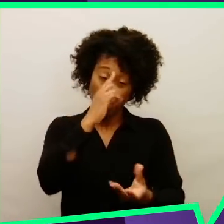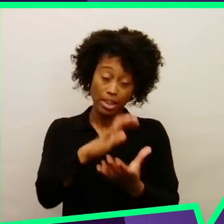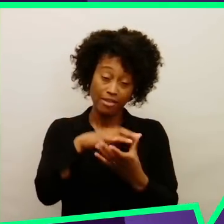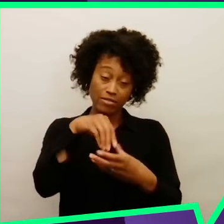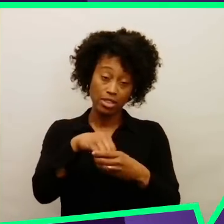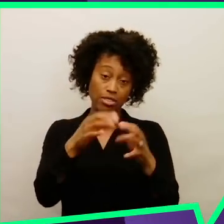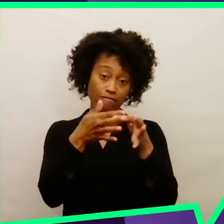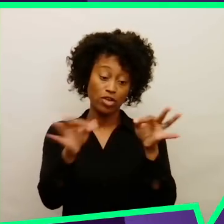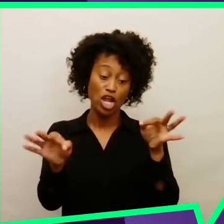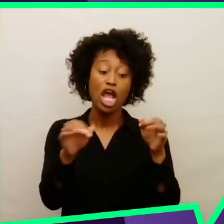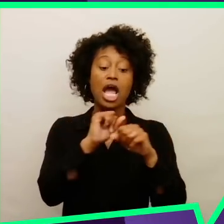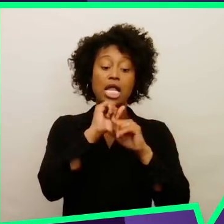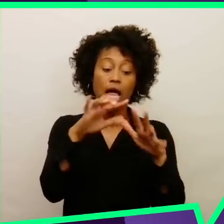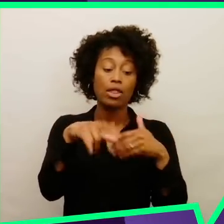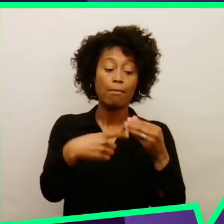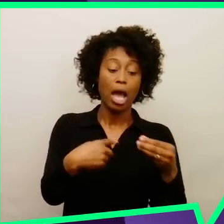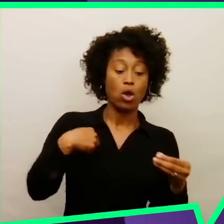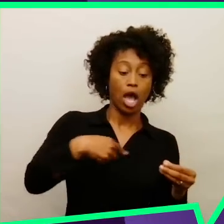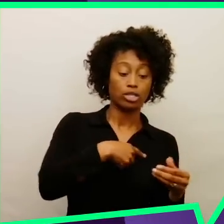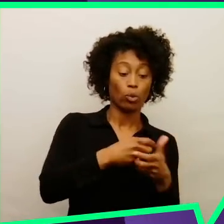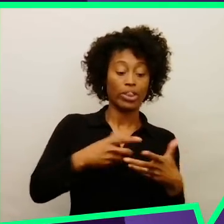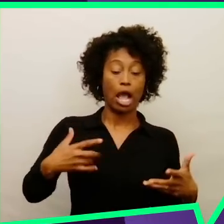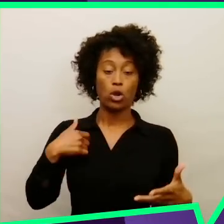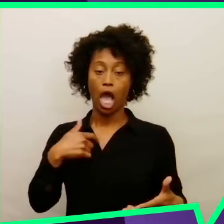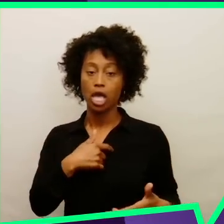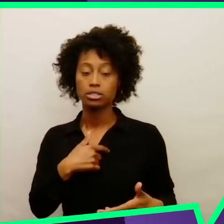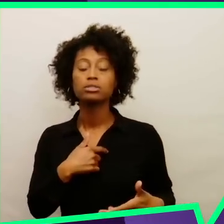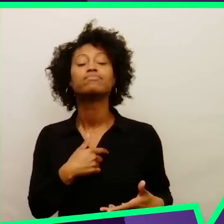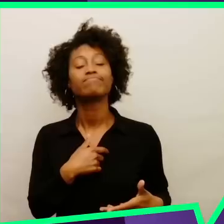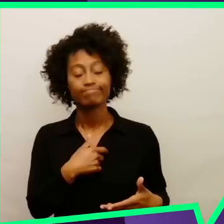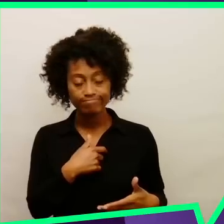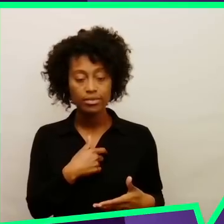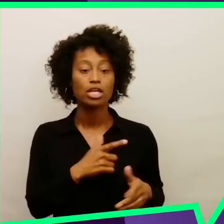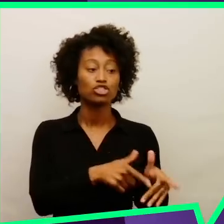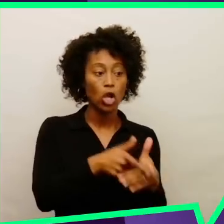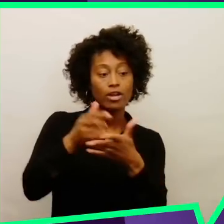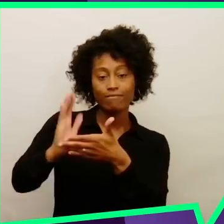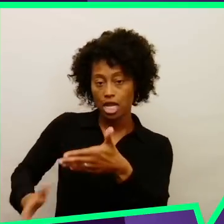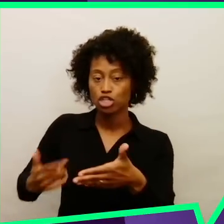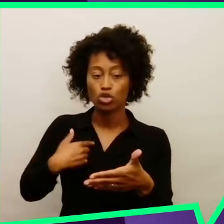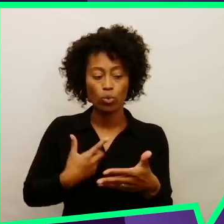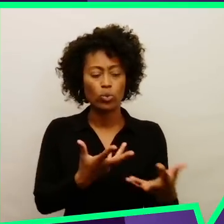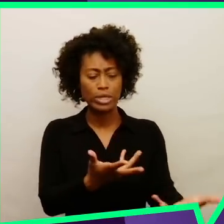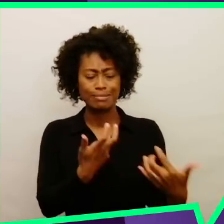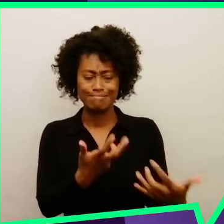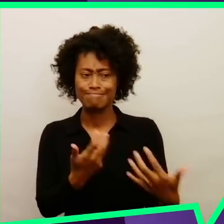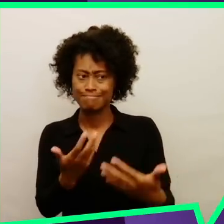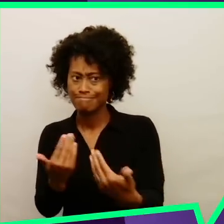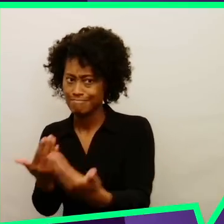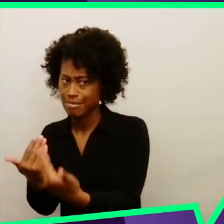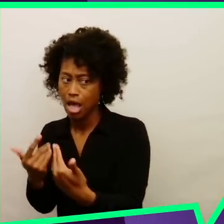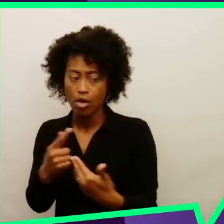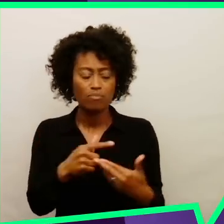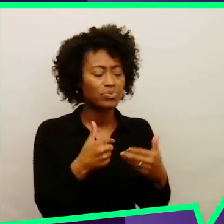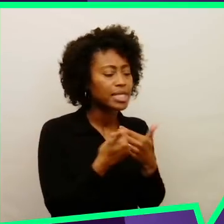of communities to get that really early feedback. So we definitely believe in the phrase, "Nothing about us without us."